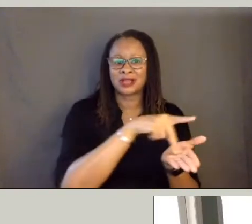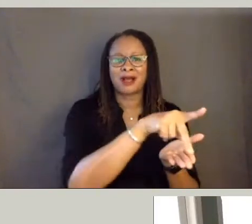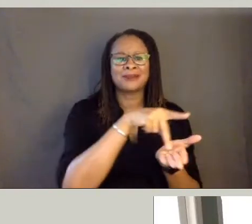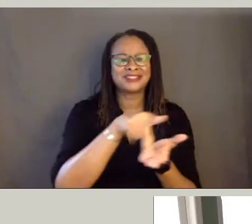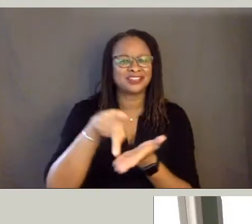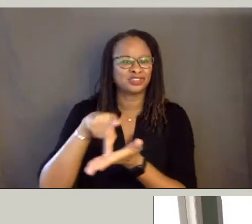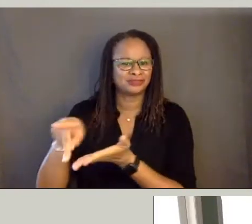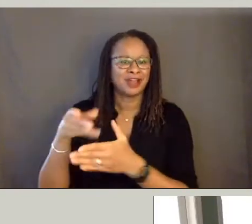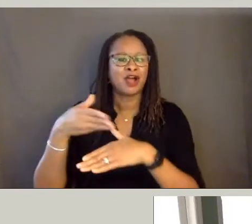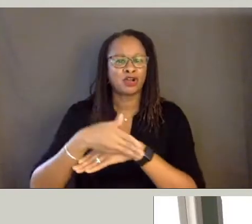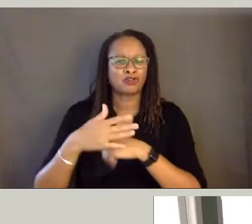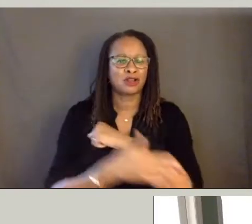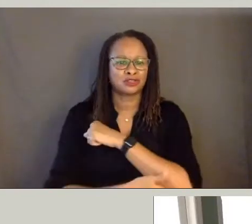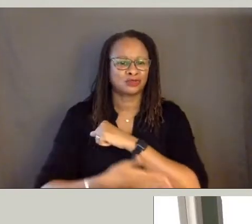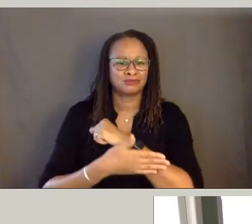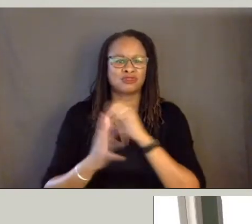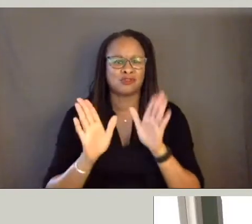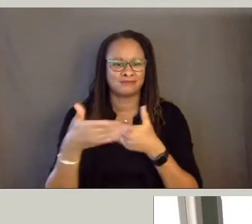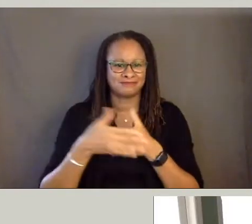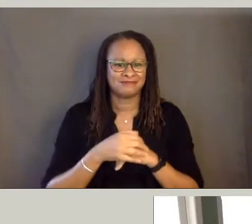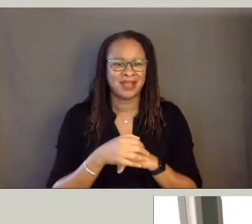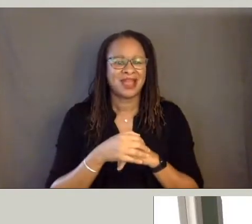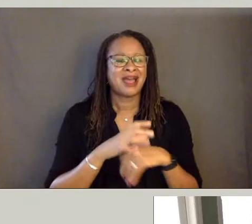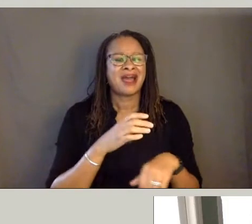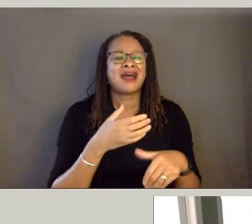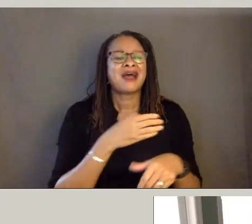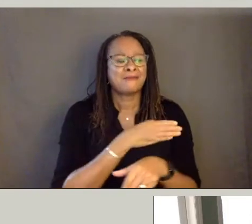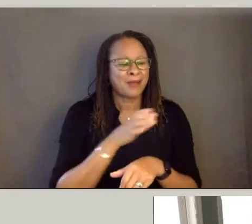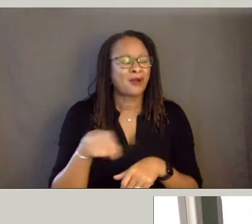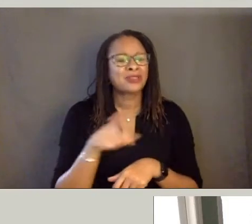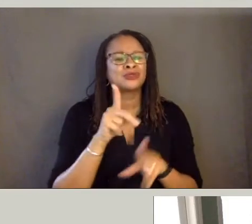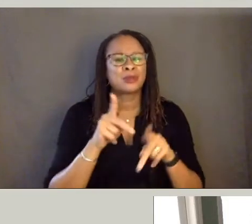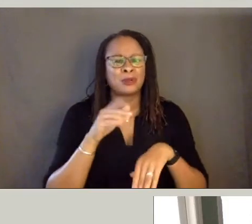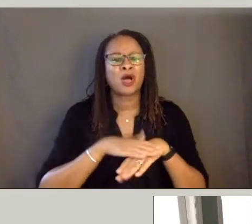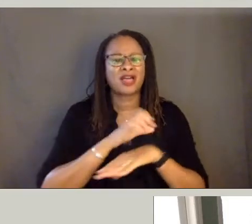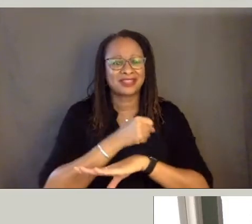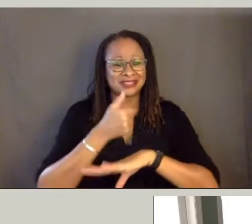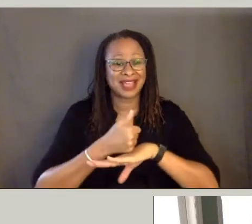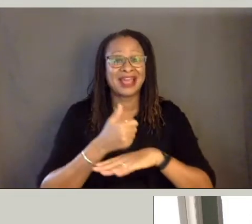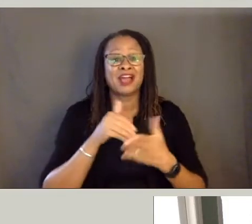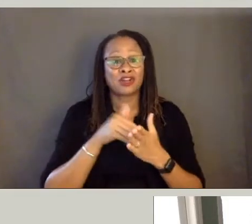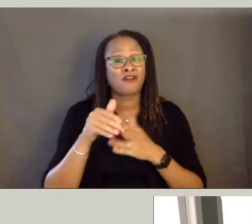empowering people on set, and also who's in leadership. Four years ago at Getting Real,